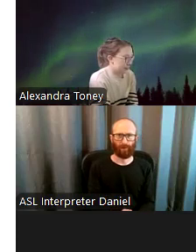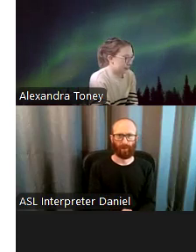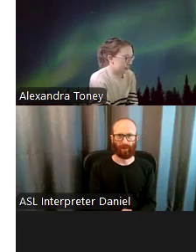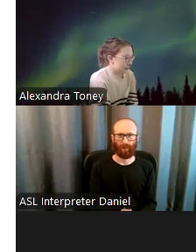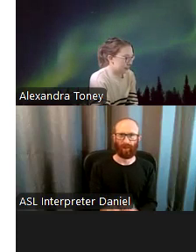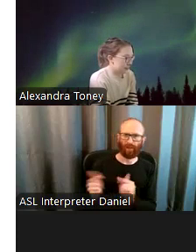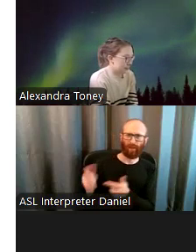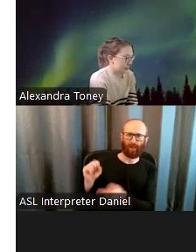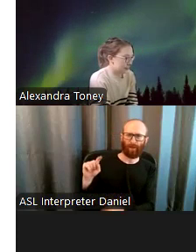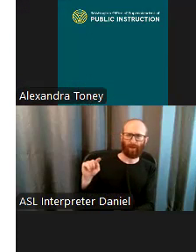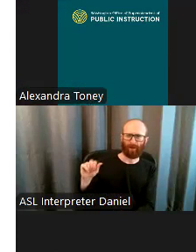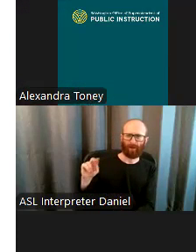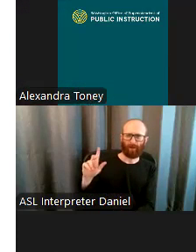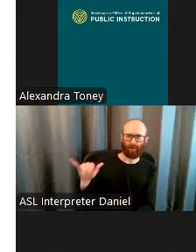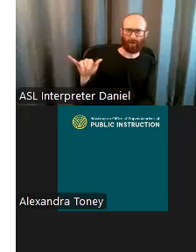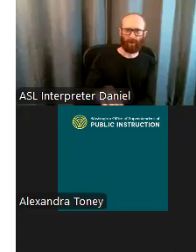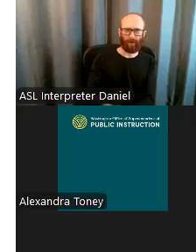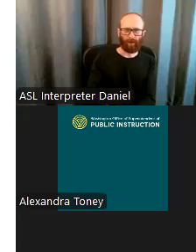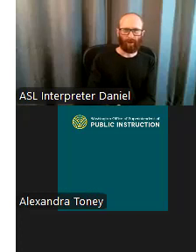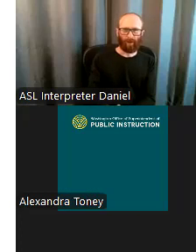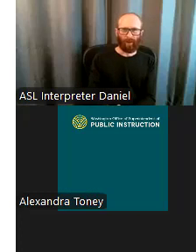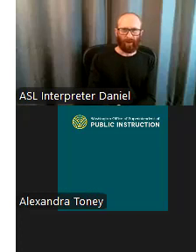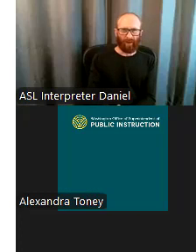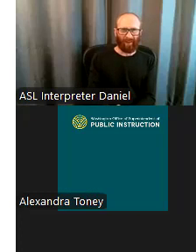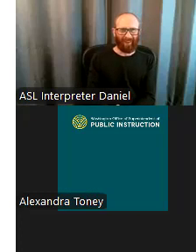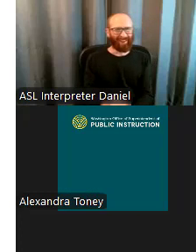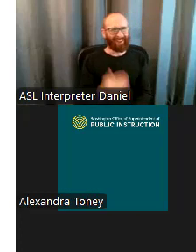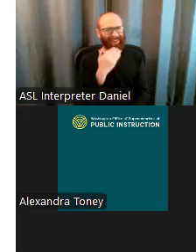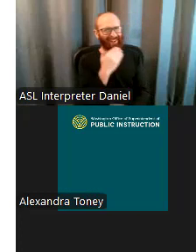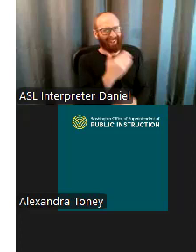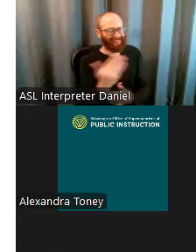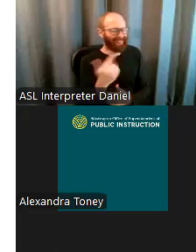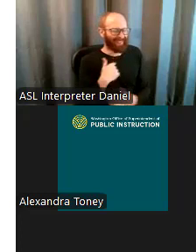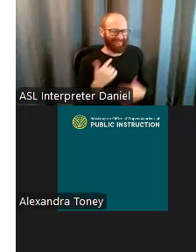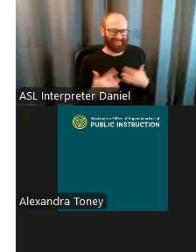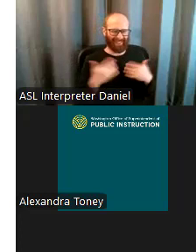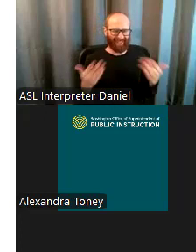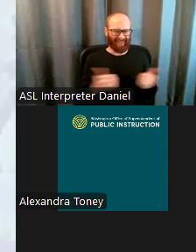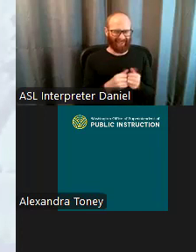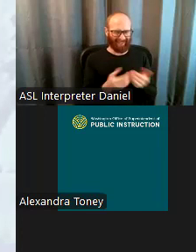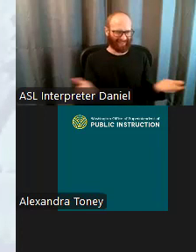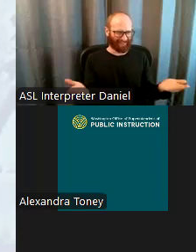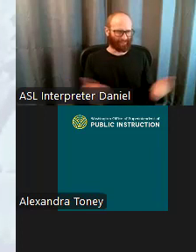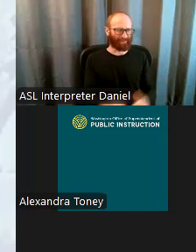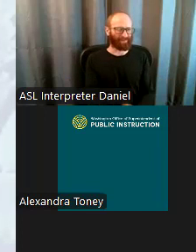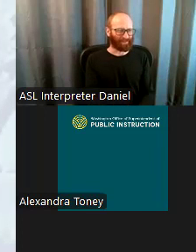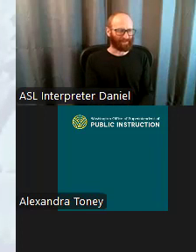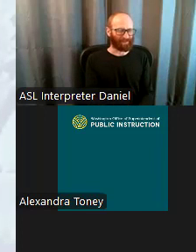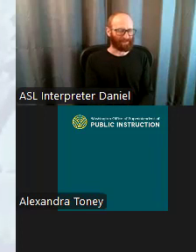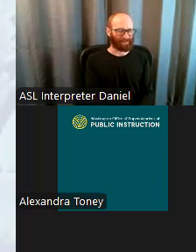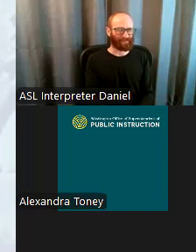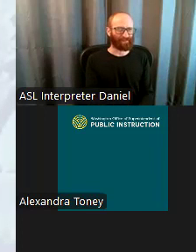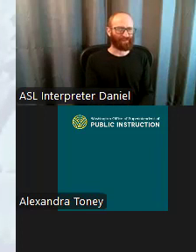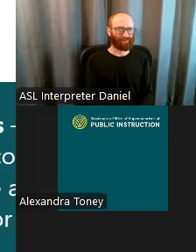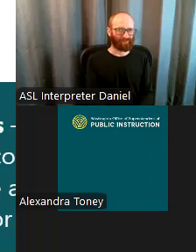sty good morning so excited to be here with you all today. So I am going to skip the